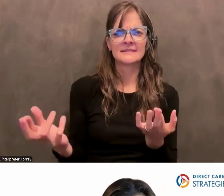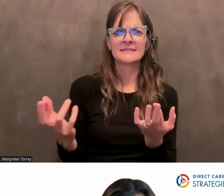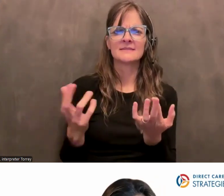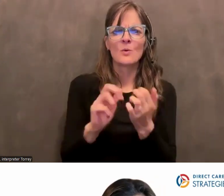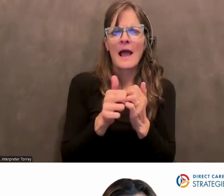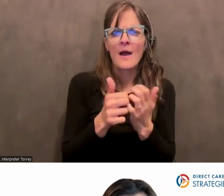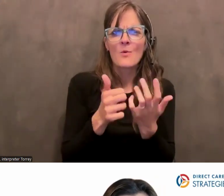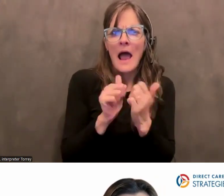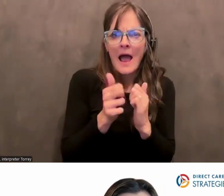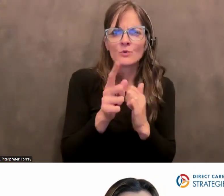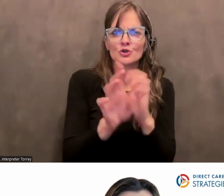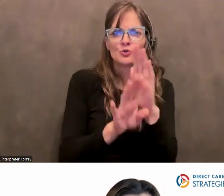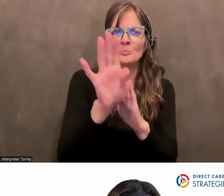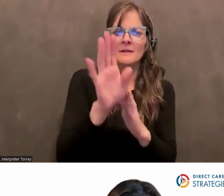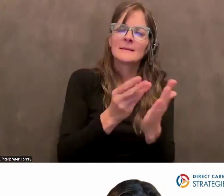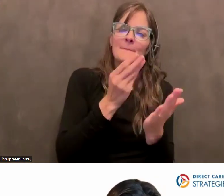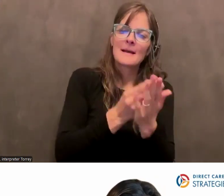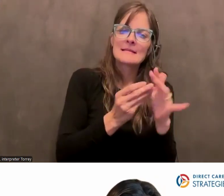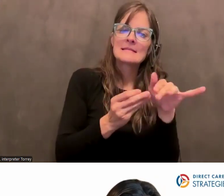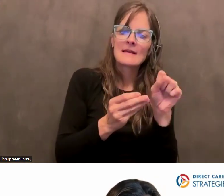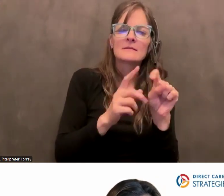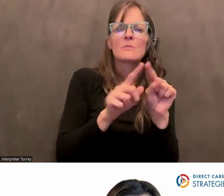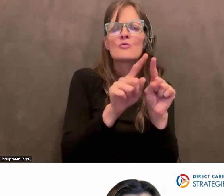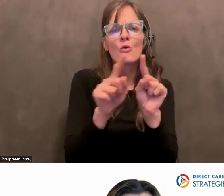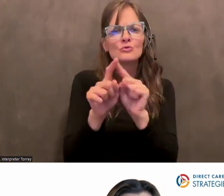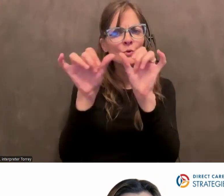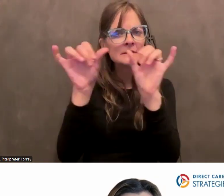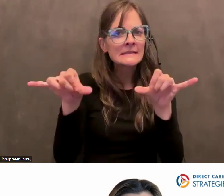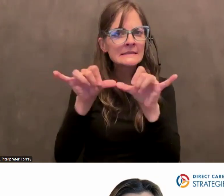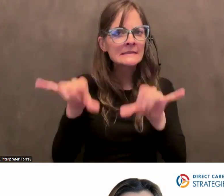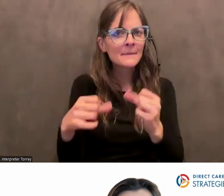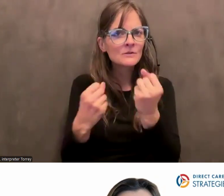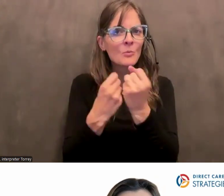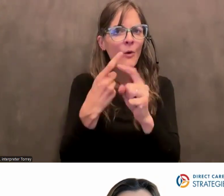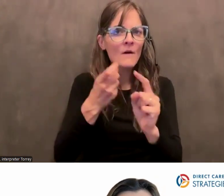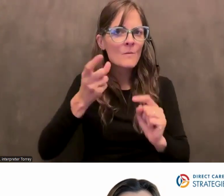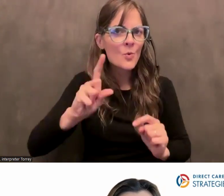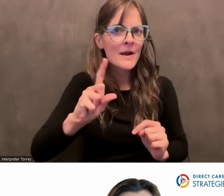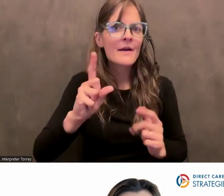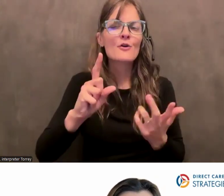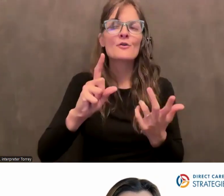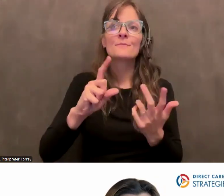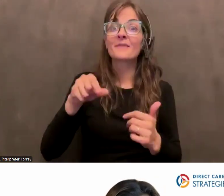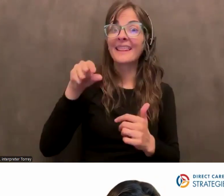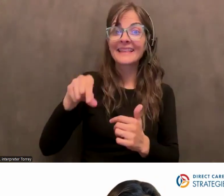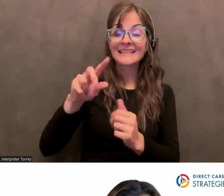but what kind of, sort of systemic support did you get and also how does a campaign like this survive a pandemic?